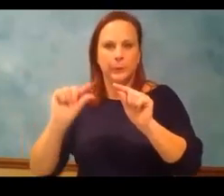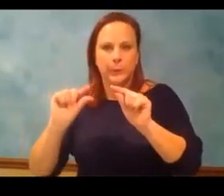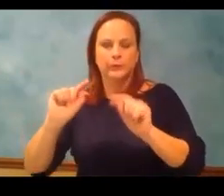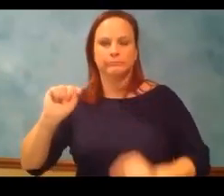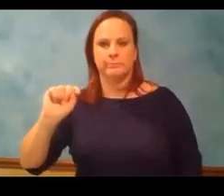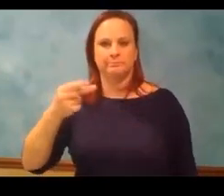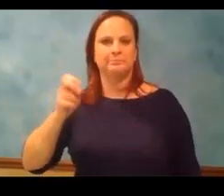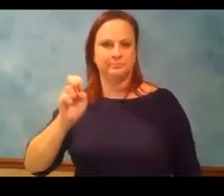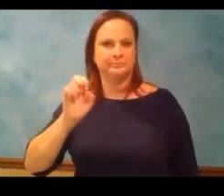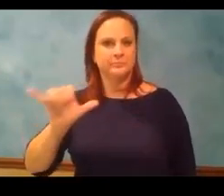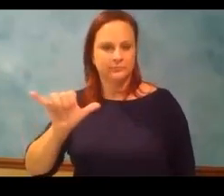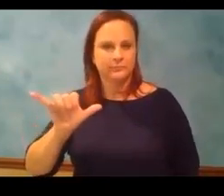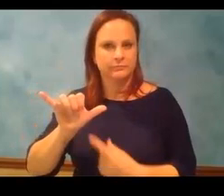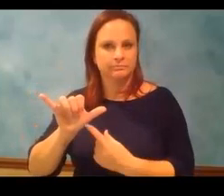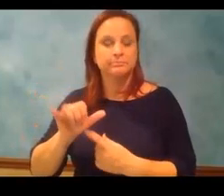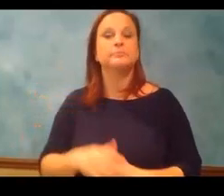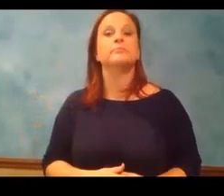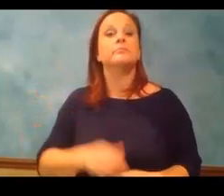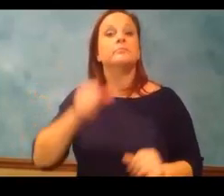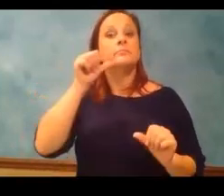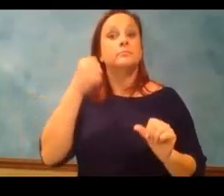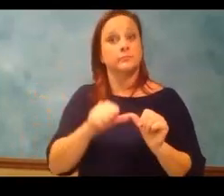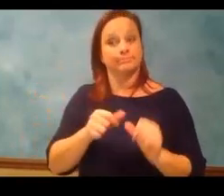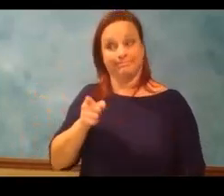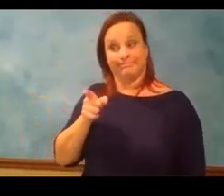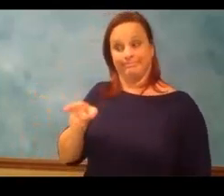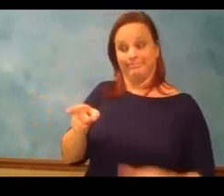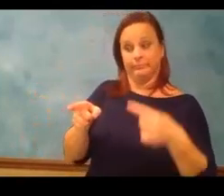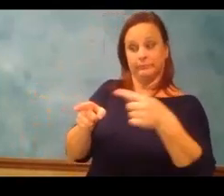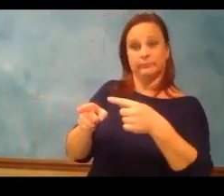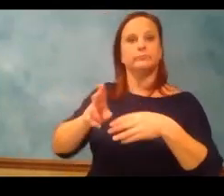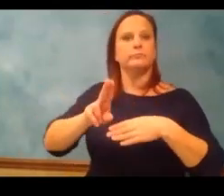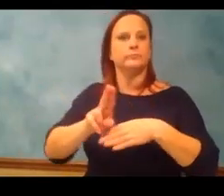you would write, IX-they